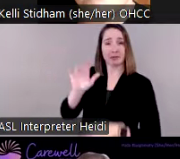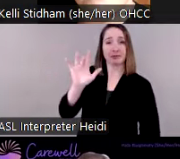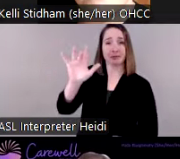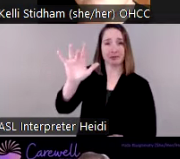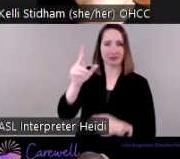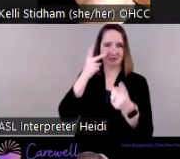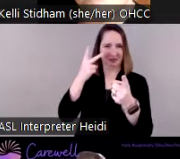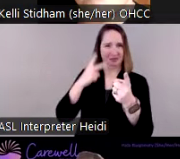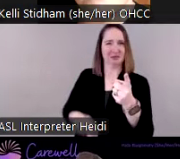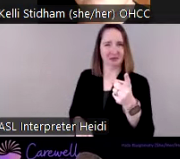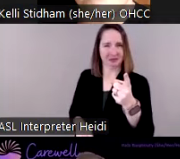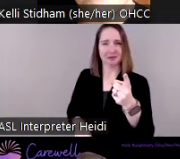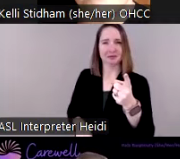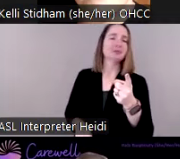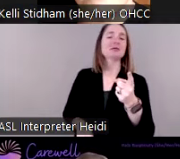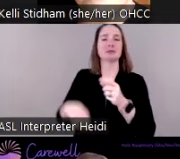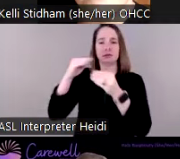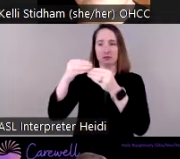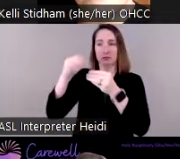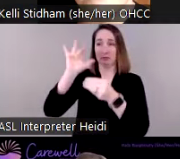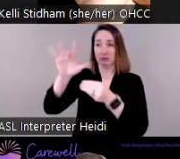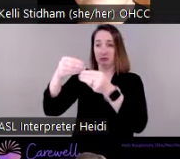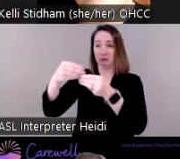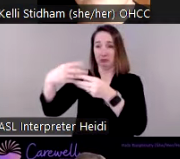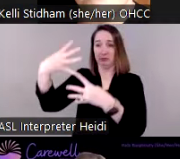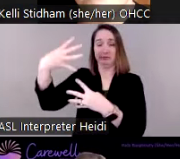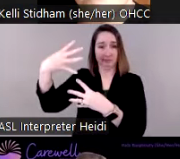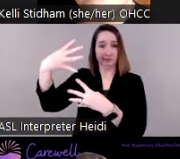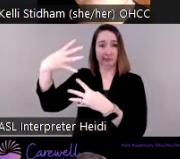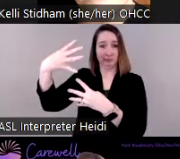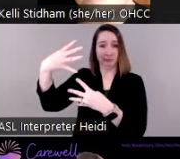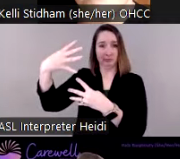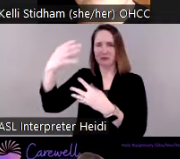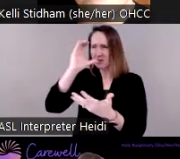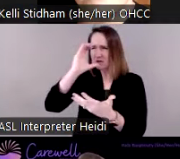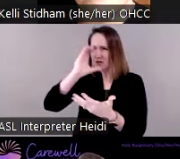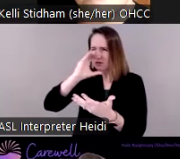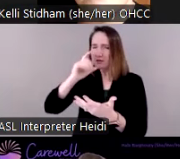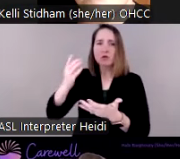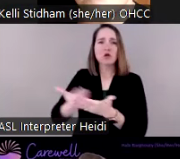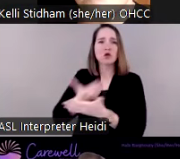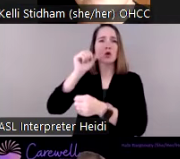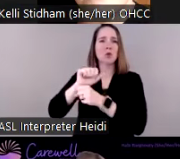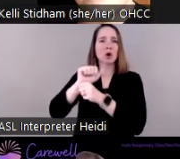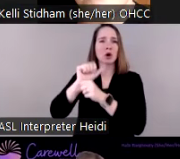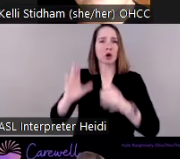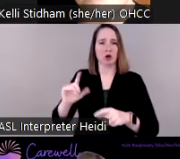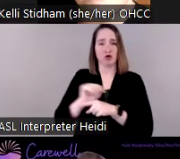right here. And you're going to get a drop-own menu. And then you want to look